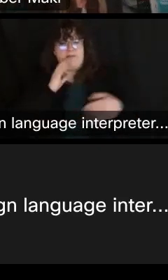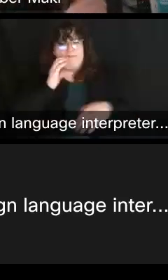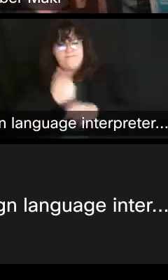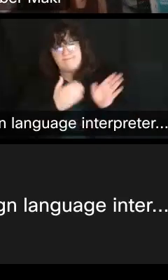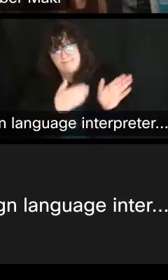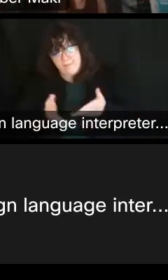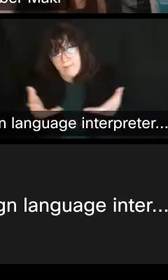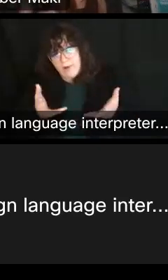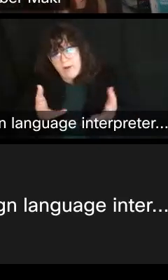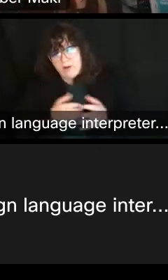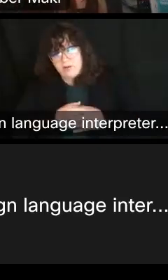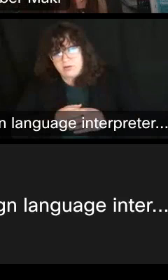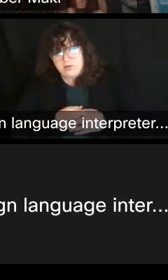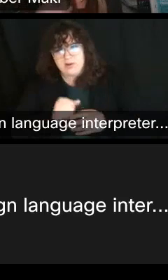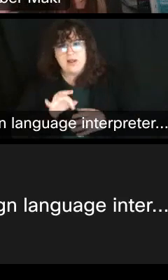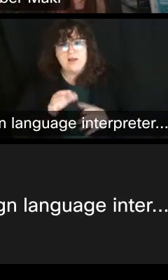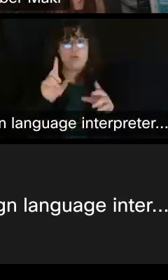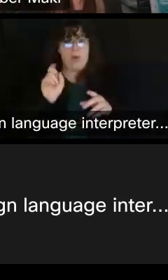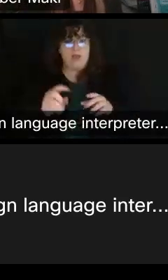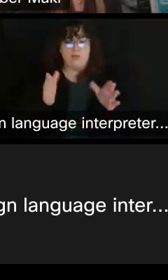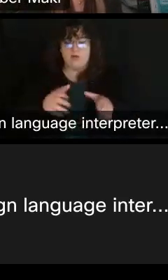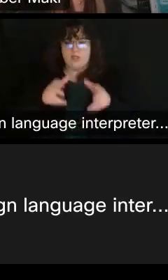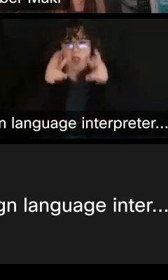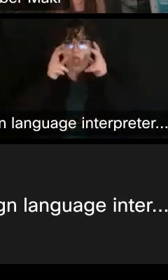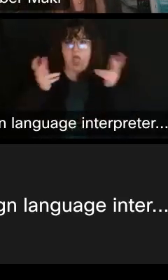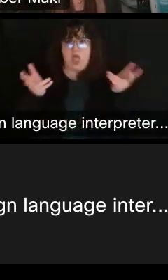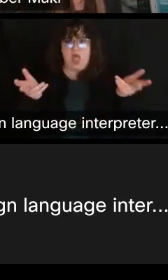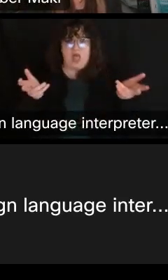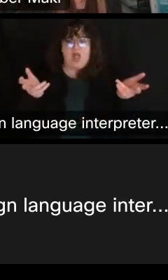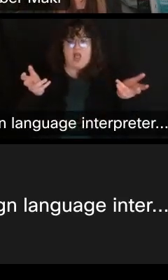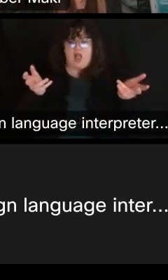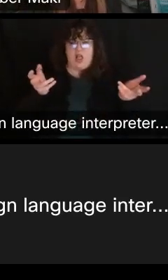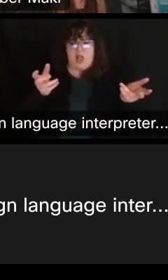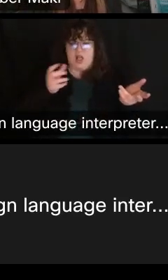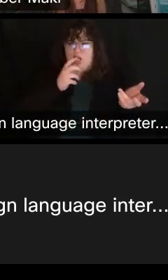it's deer in the headlight look, they don't even know what you're talking about, that's a huge red